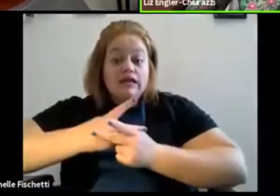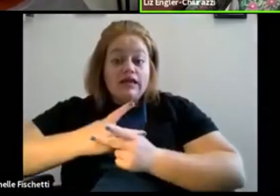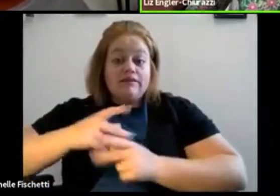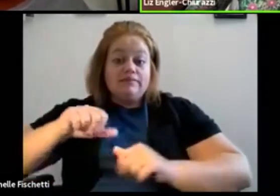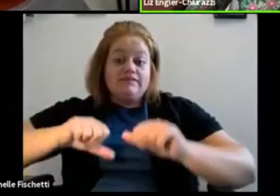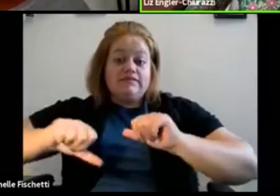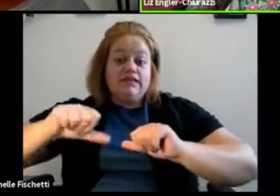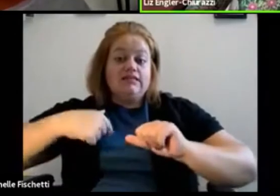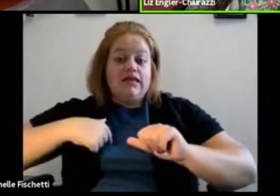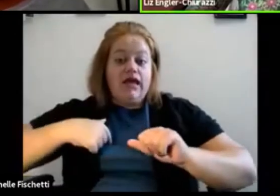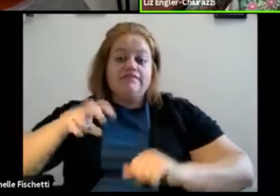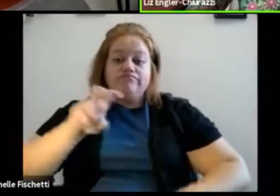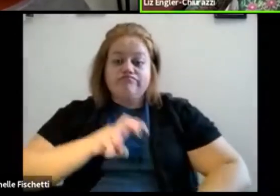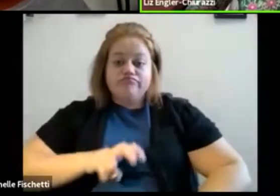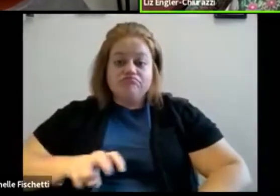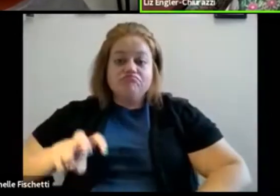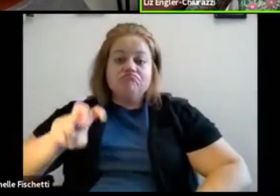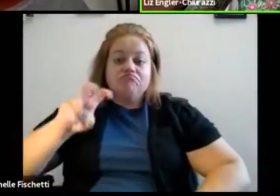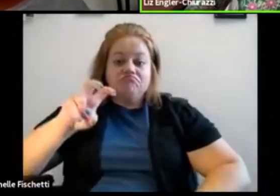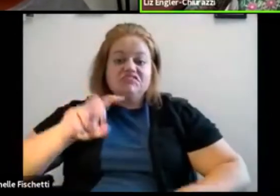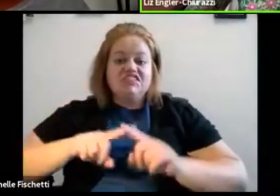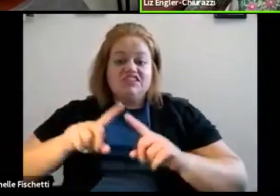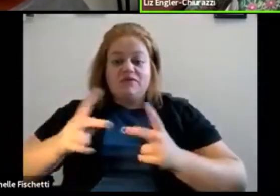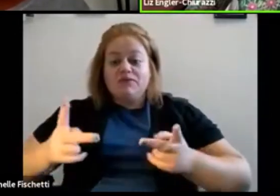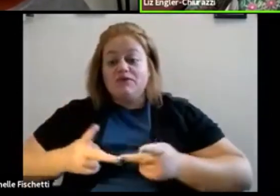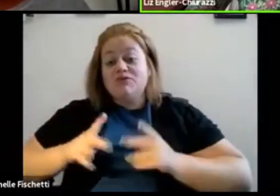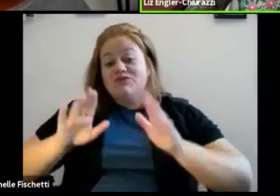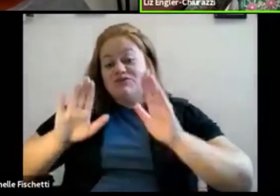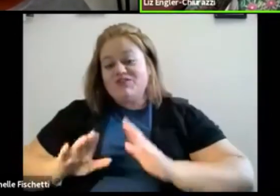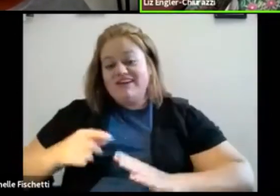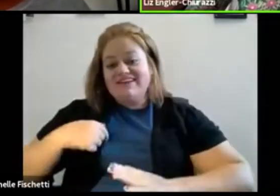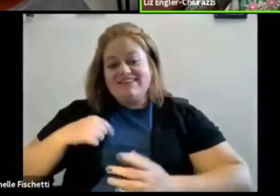to travel quite extensively which is great because I absolutely love it